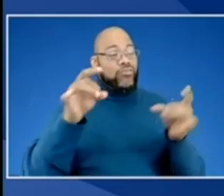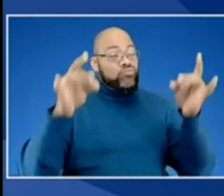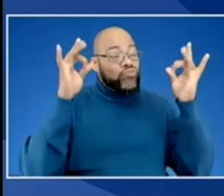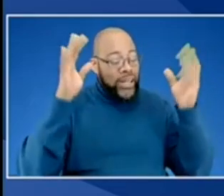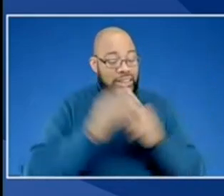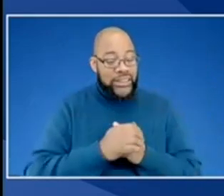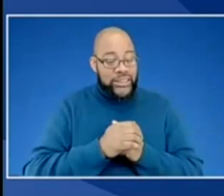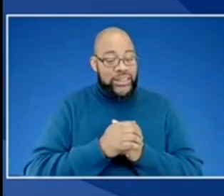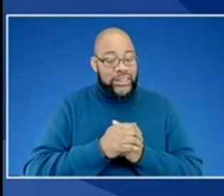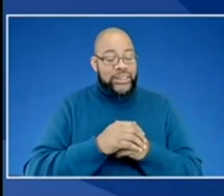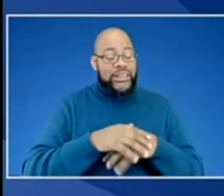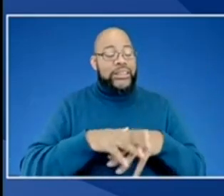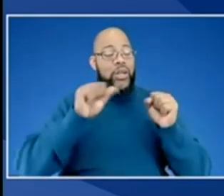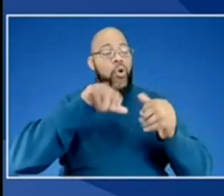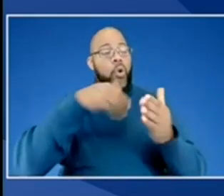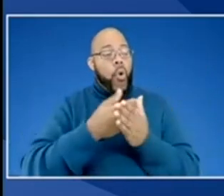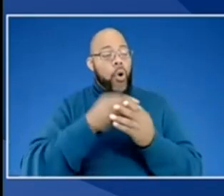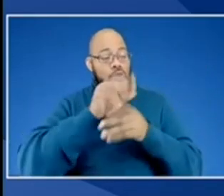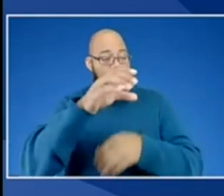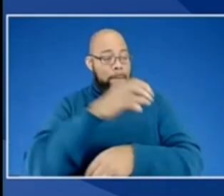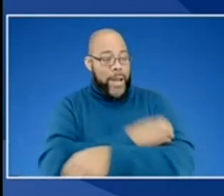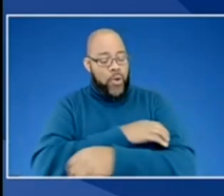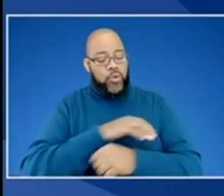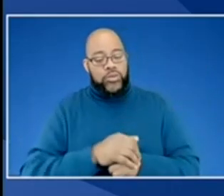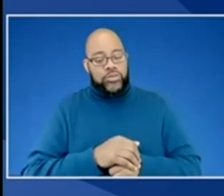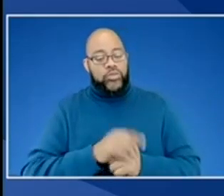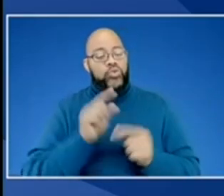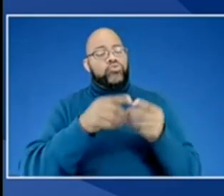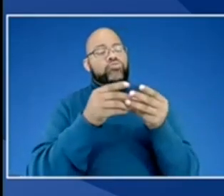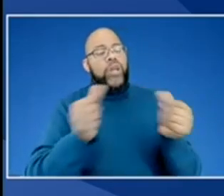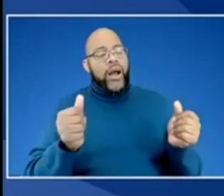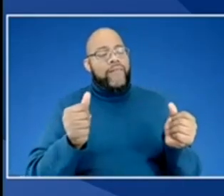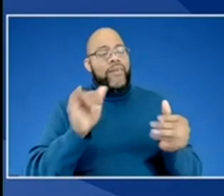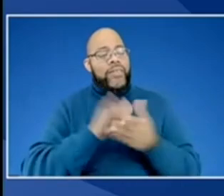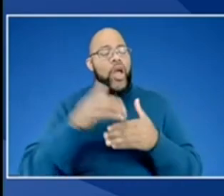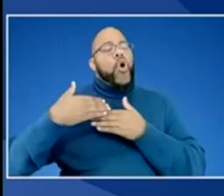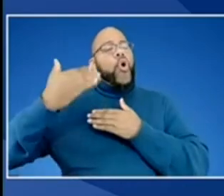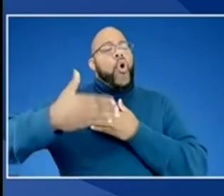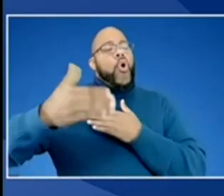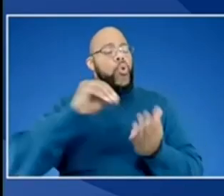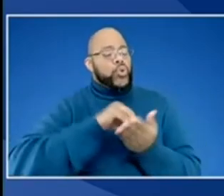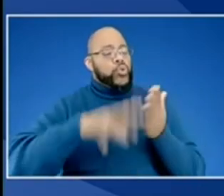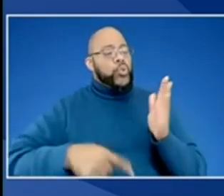doing all within your power to alleviate the ongoing student debt crisis, which